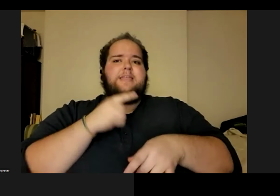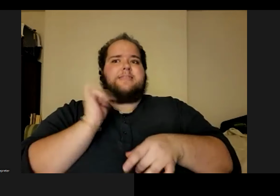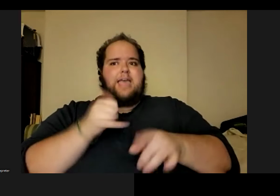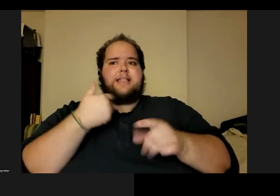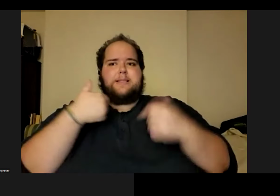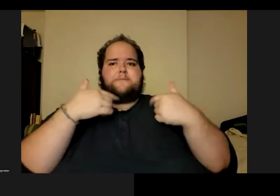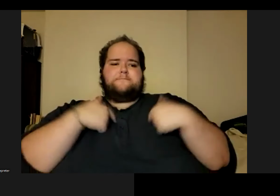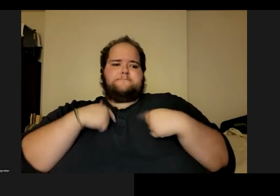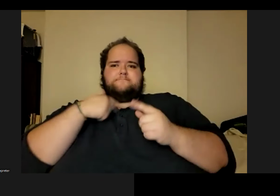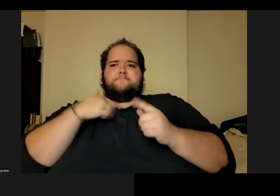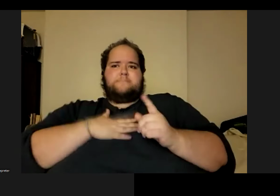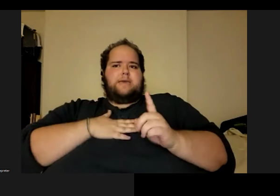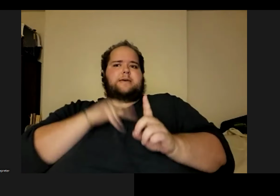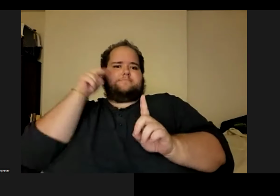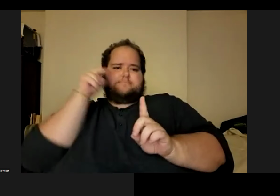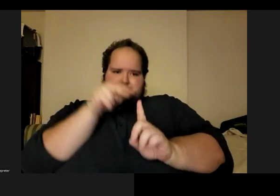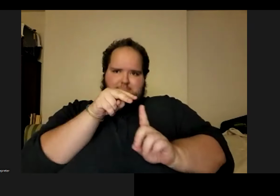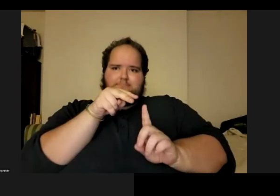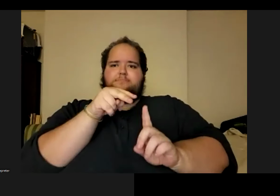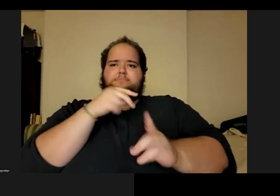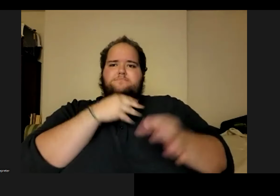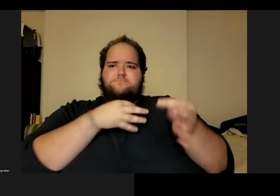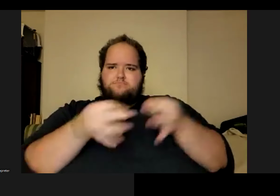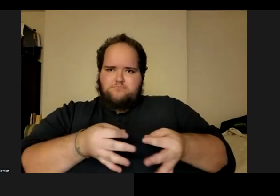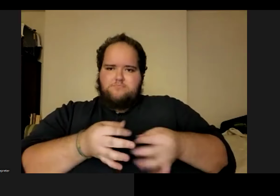So… you're talking about…